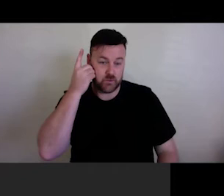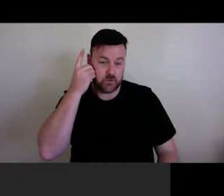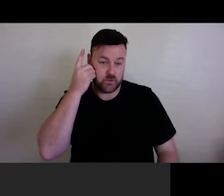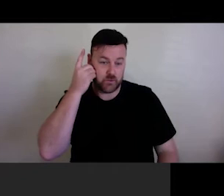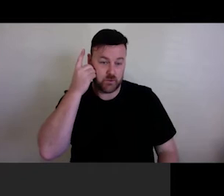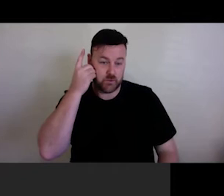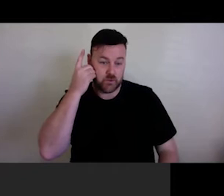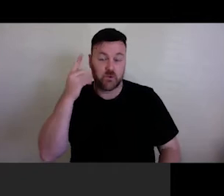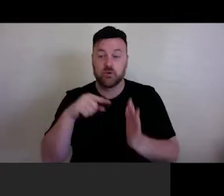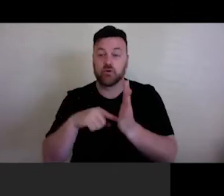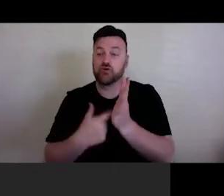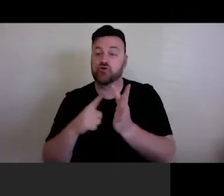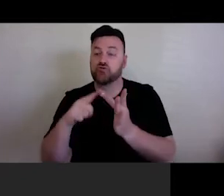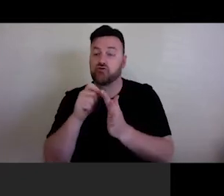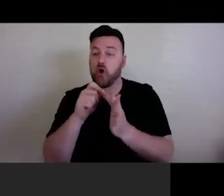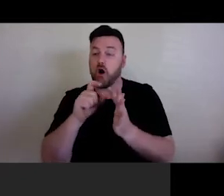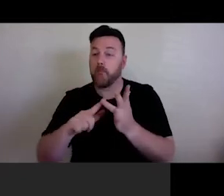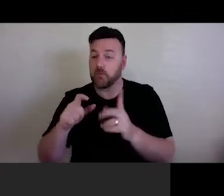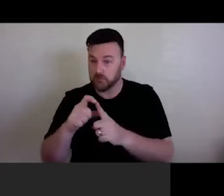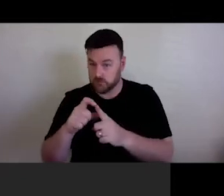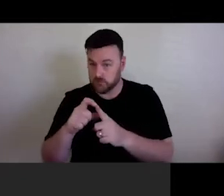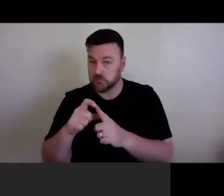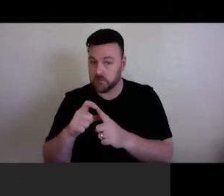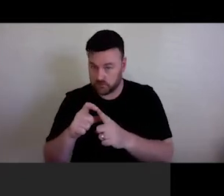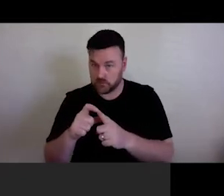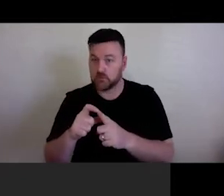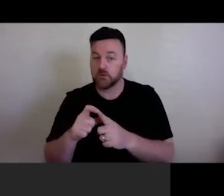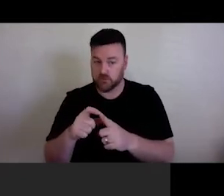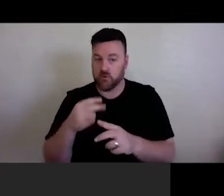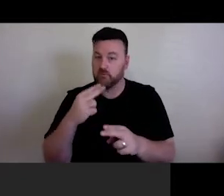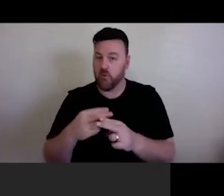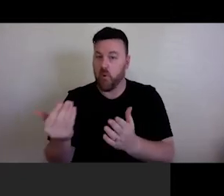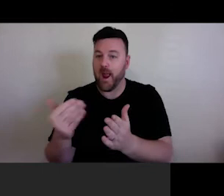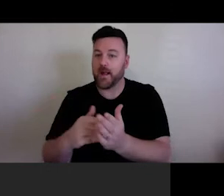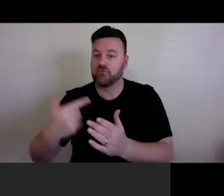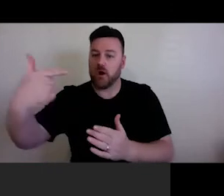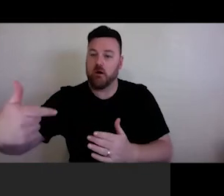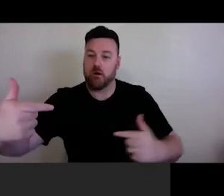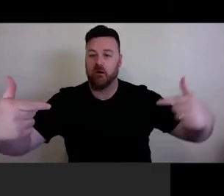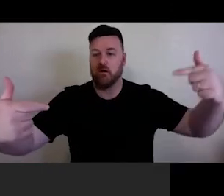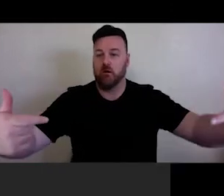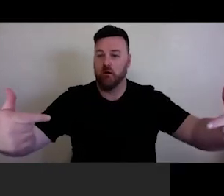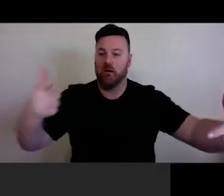our iPhones as well. We add them back in and start using them as additional camera shots. A very easy thing to do, and use that with